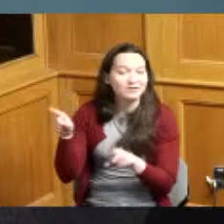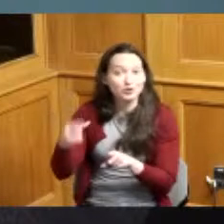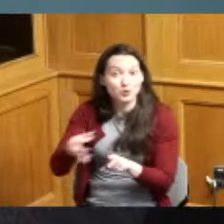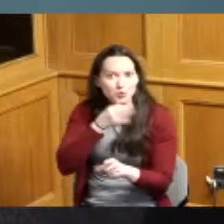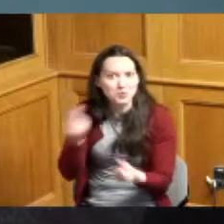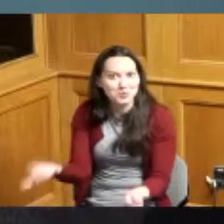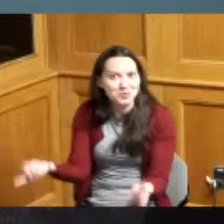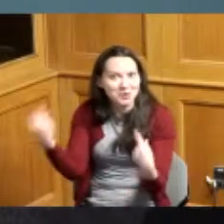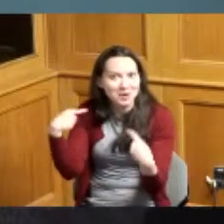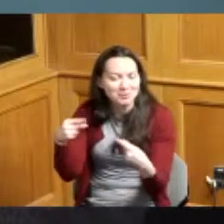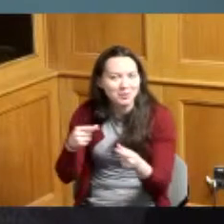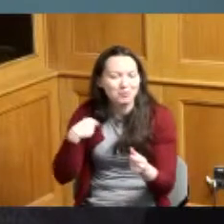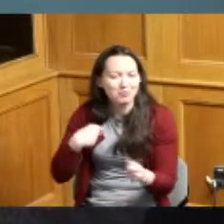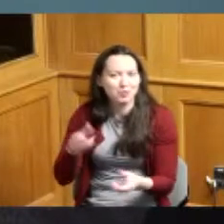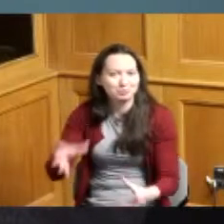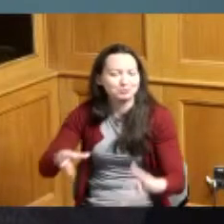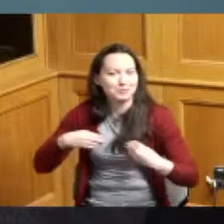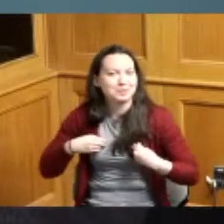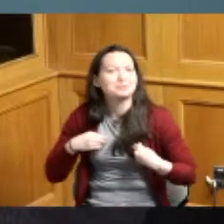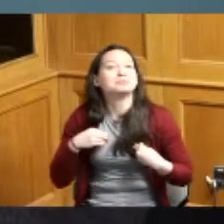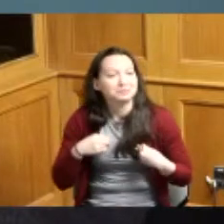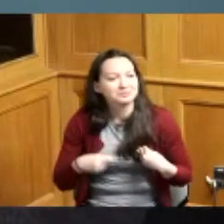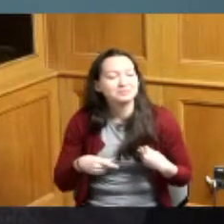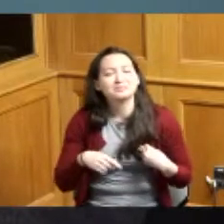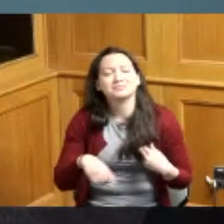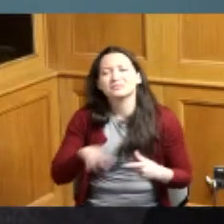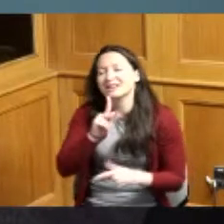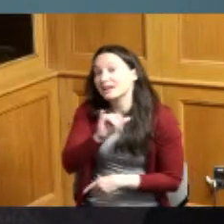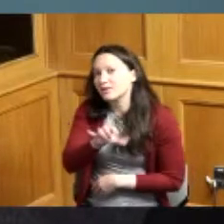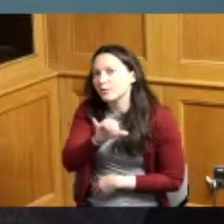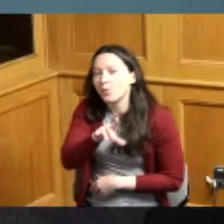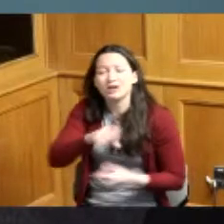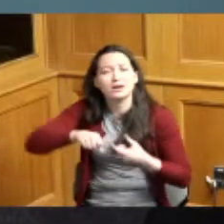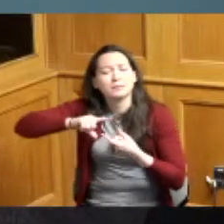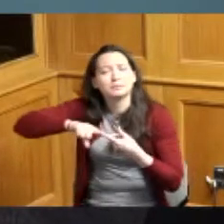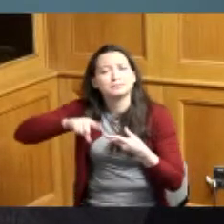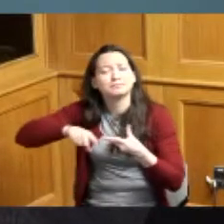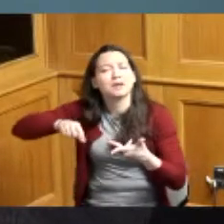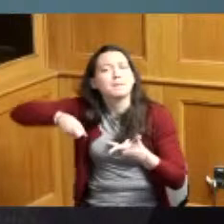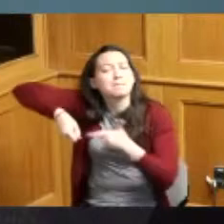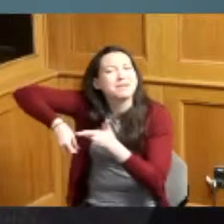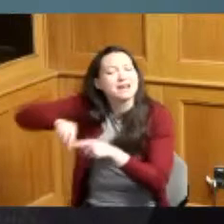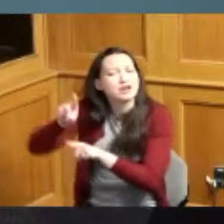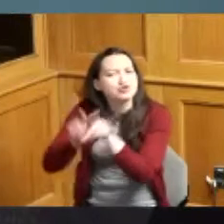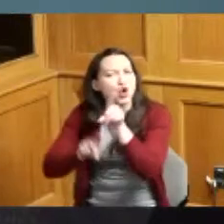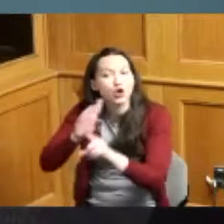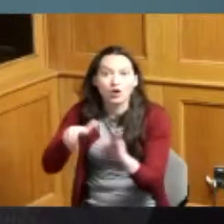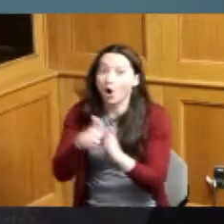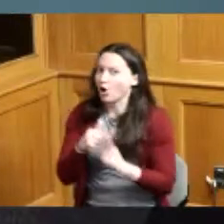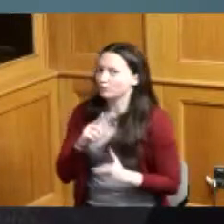she's going to be inducted pitting forward also midnight star with all the original members